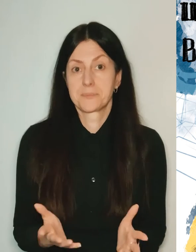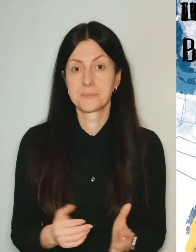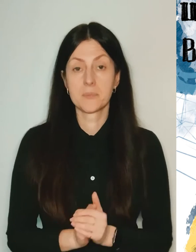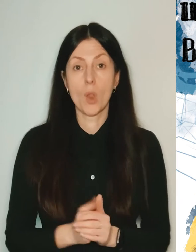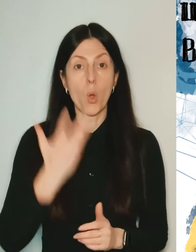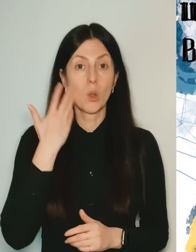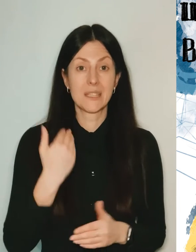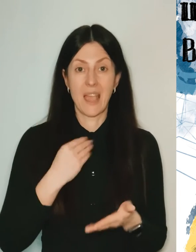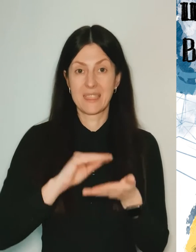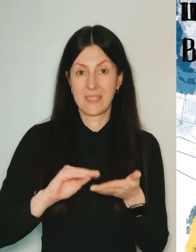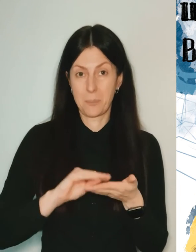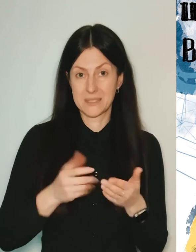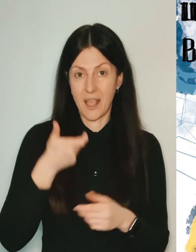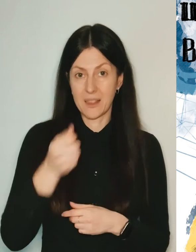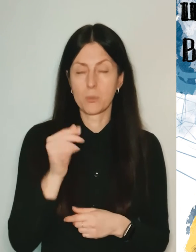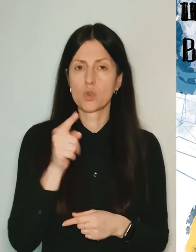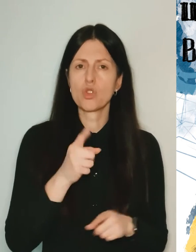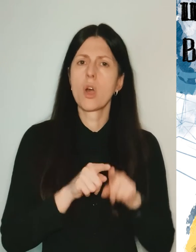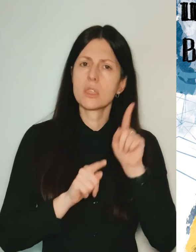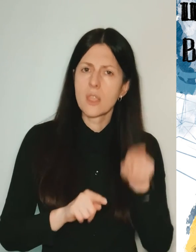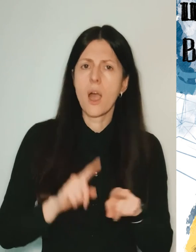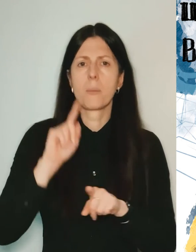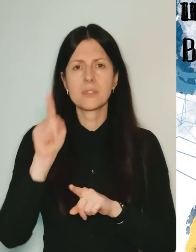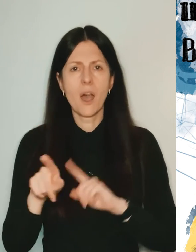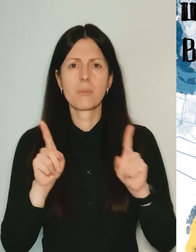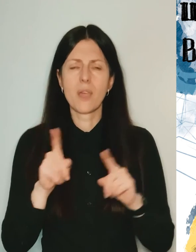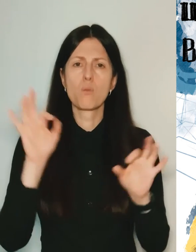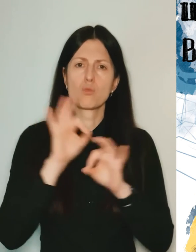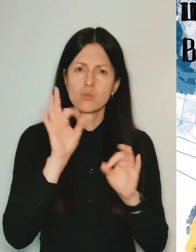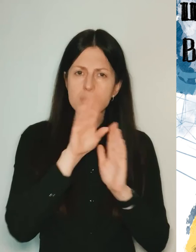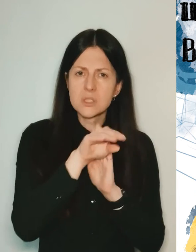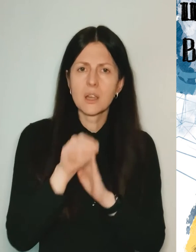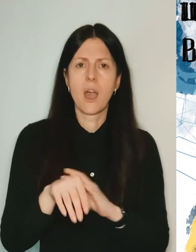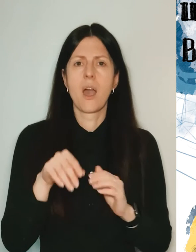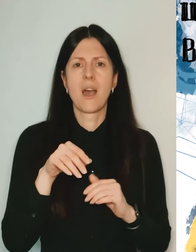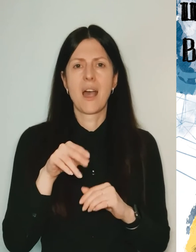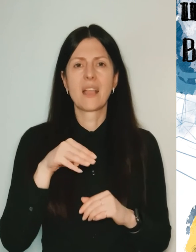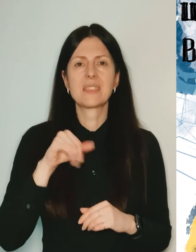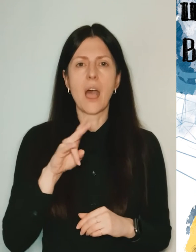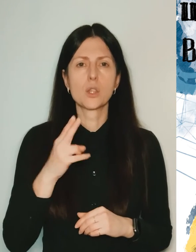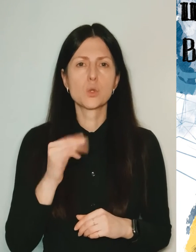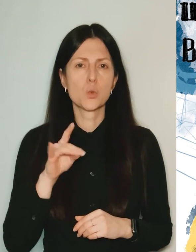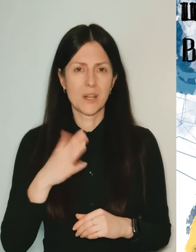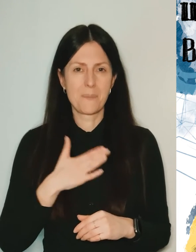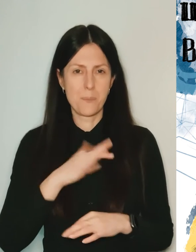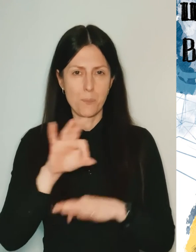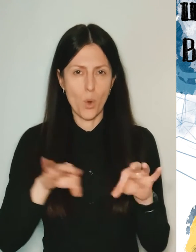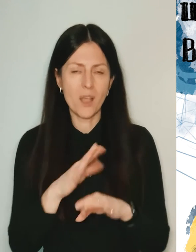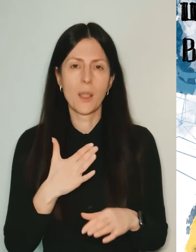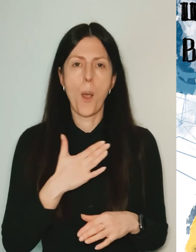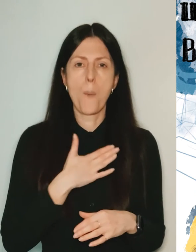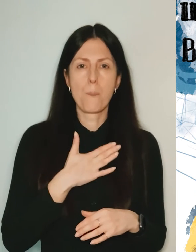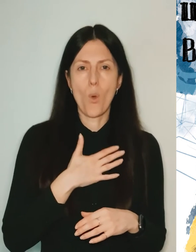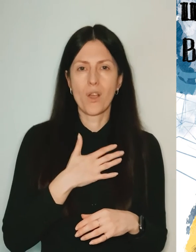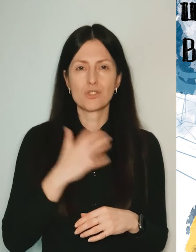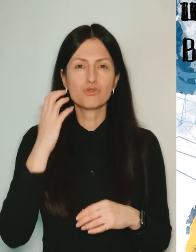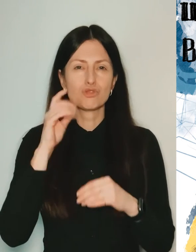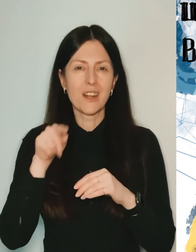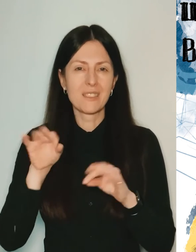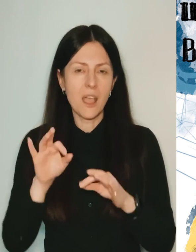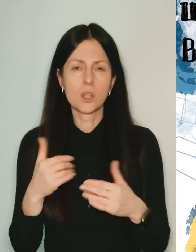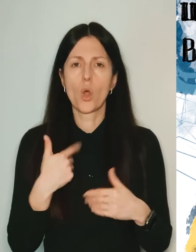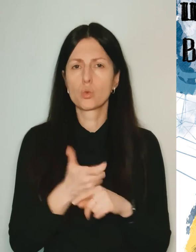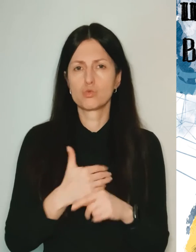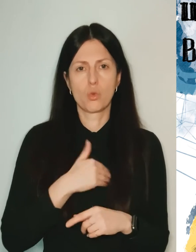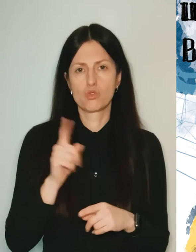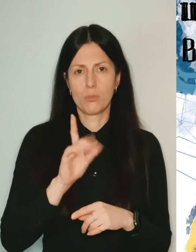When I wrote that here and there is the digital music of "Tantsiury", my project, my drafts, I really want them to be released.